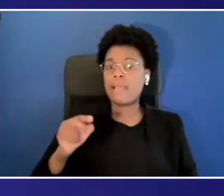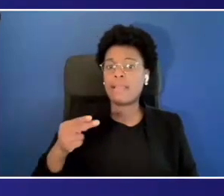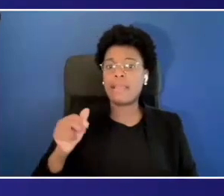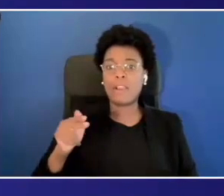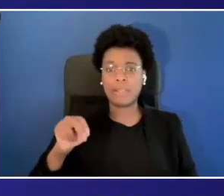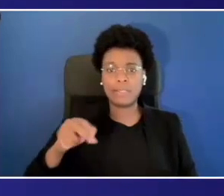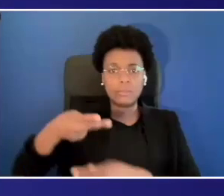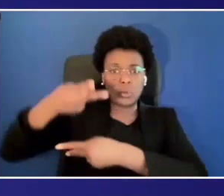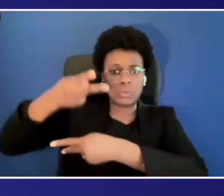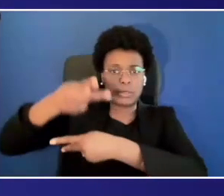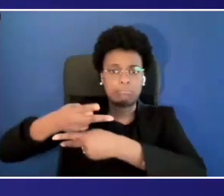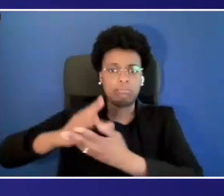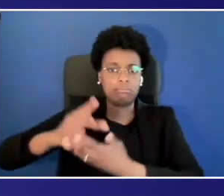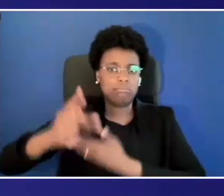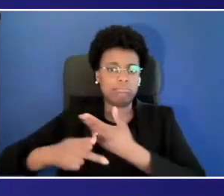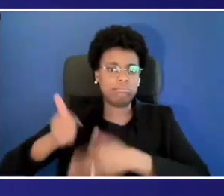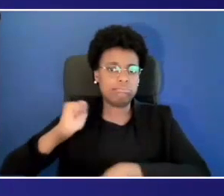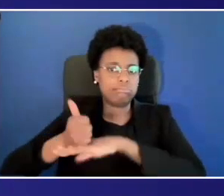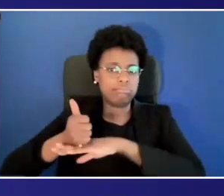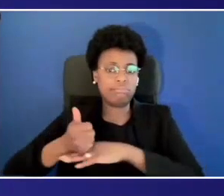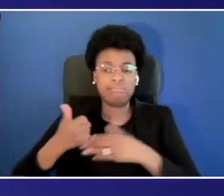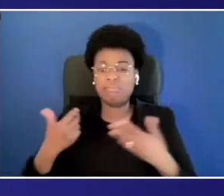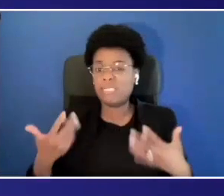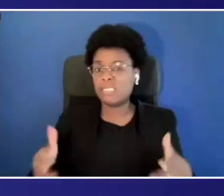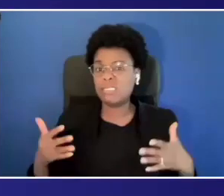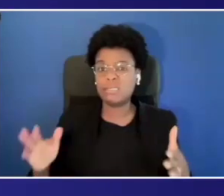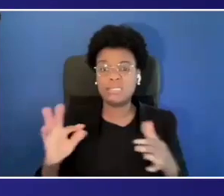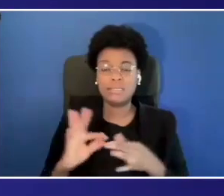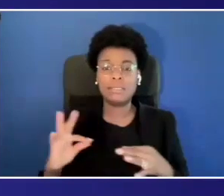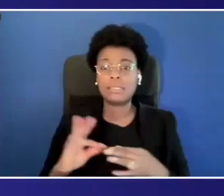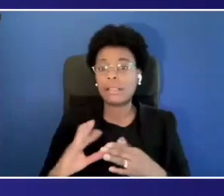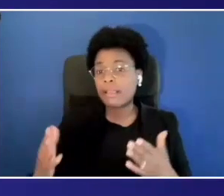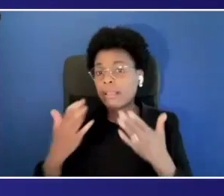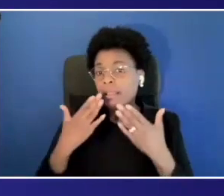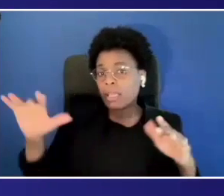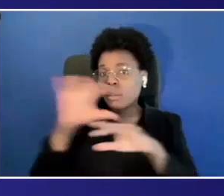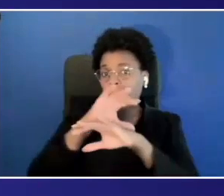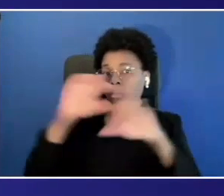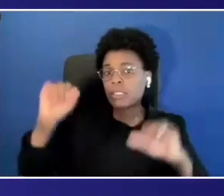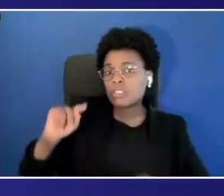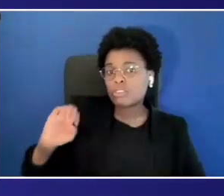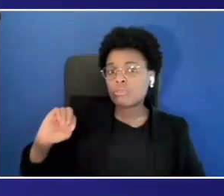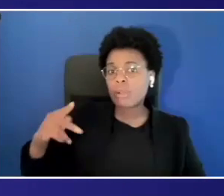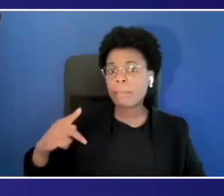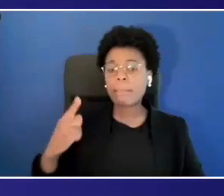I don't have much else to say, but I just wanna thank President Trump. I think he's doing an amazing job.